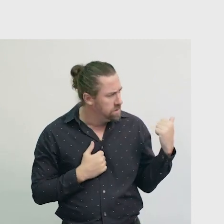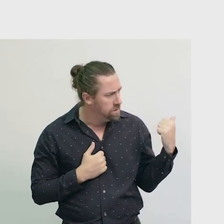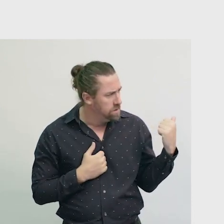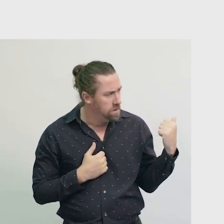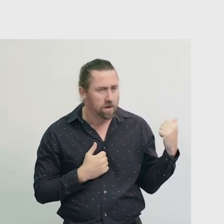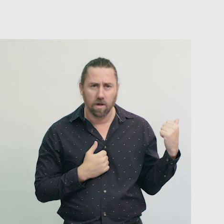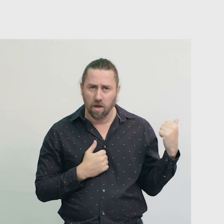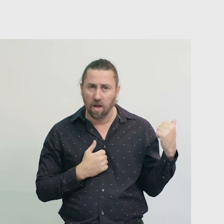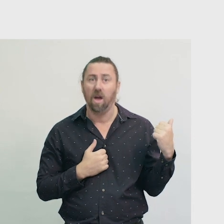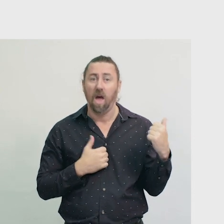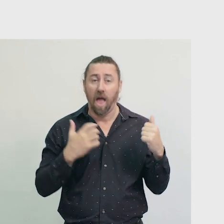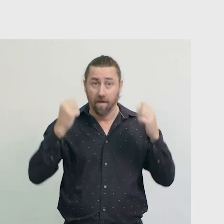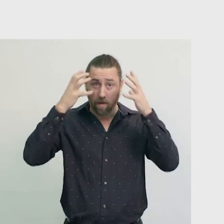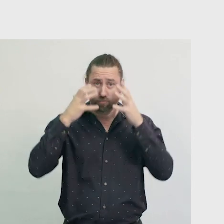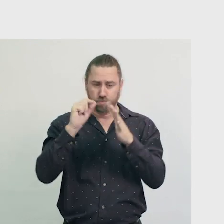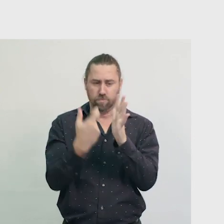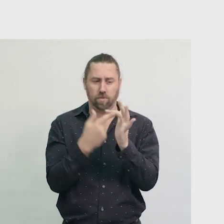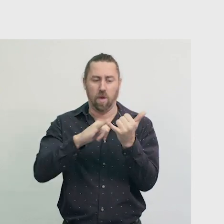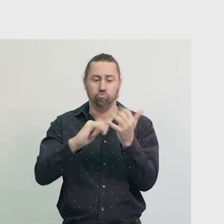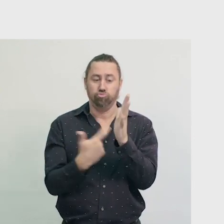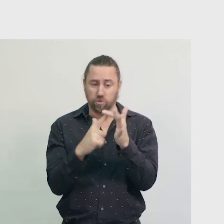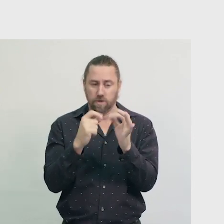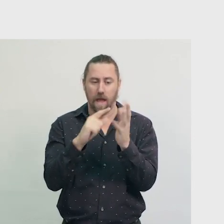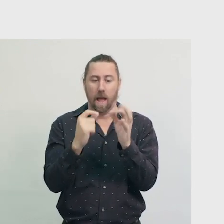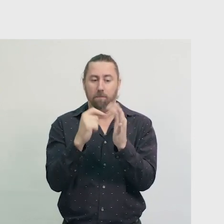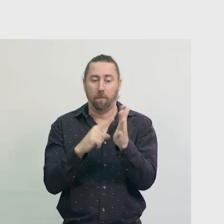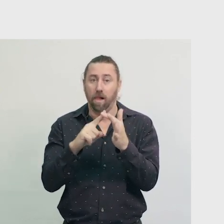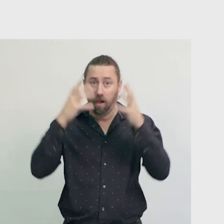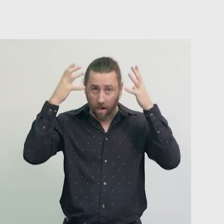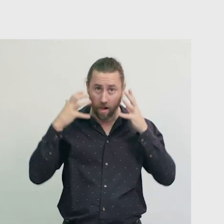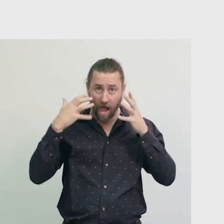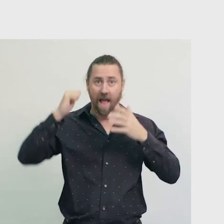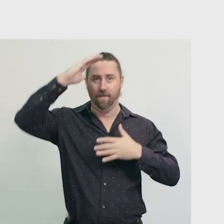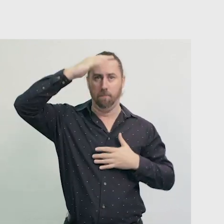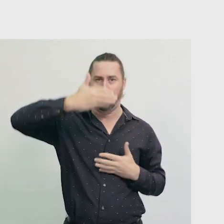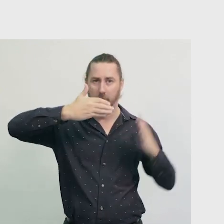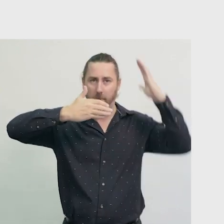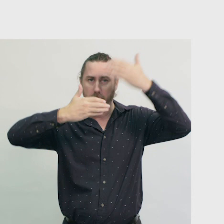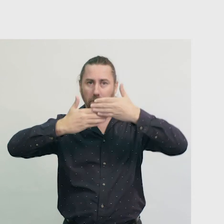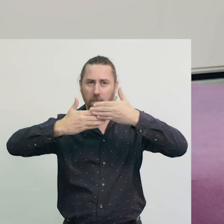It was worn over the top of the pressure bubble helmet, and had two visors, that could be lowered.